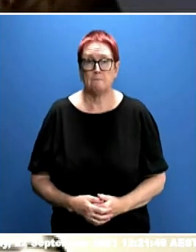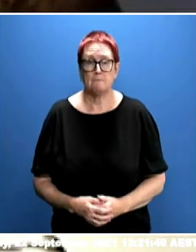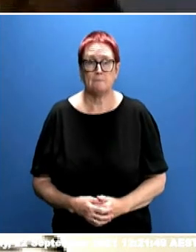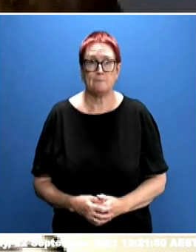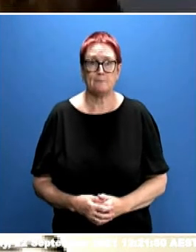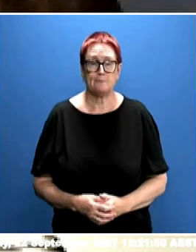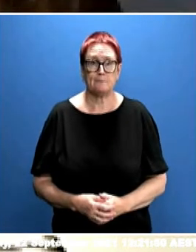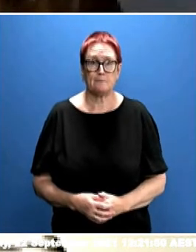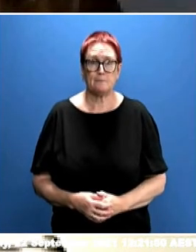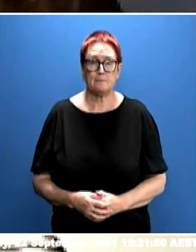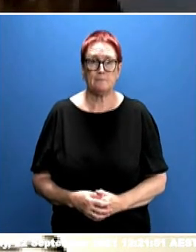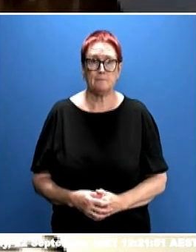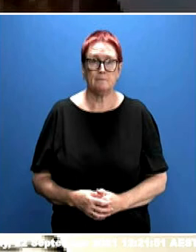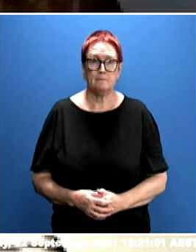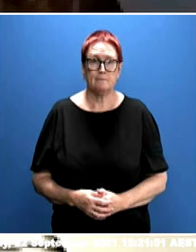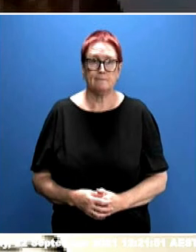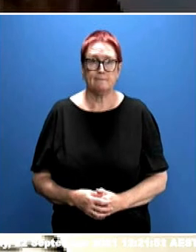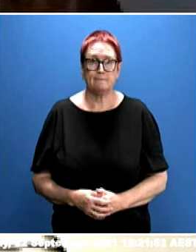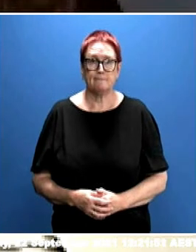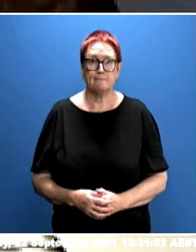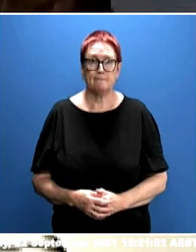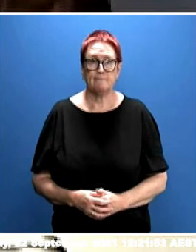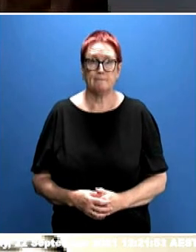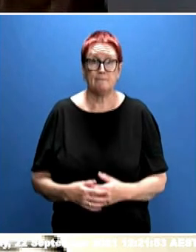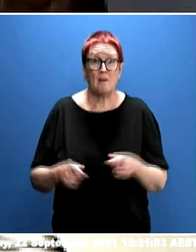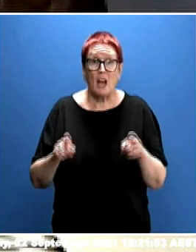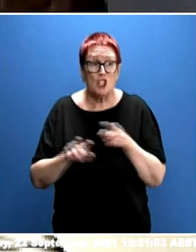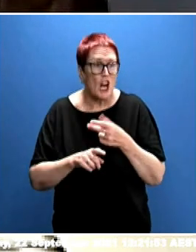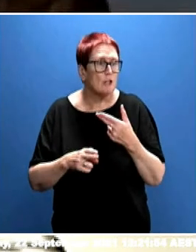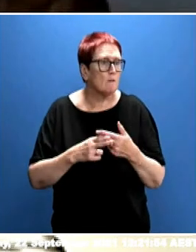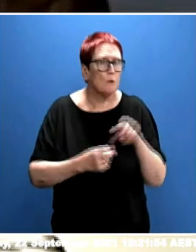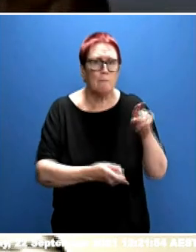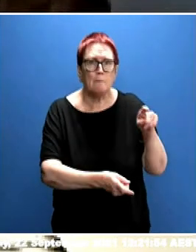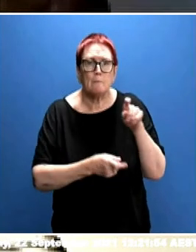been proposed that Alice has just mentioned, we're not involved